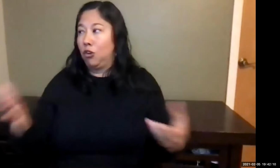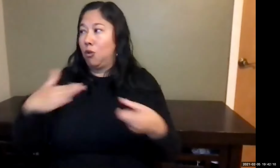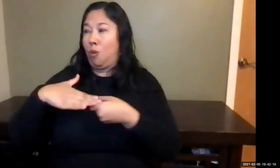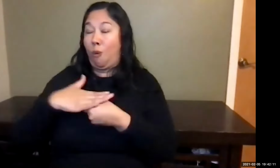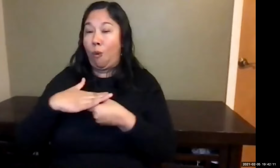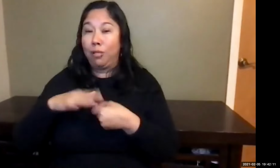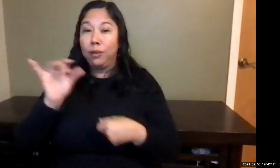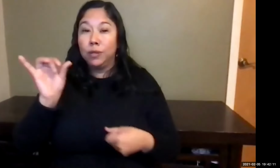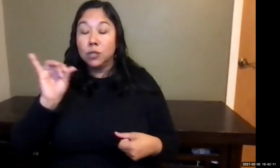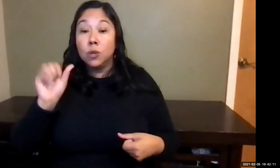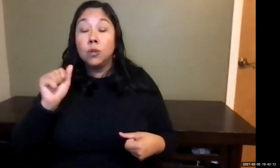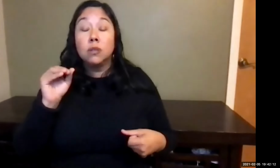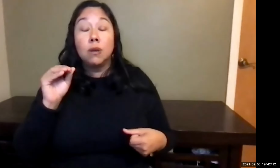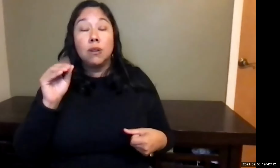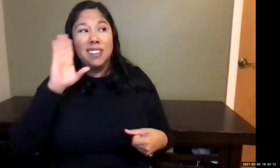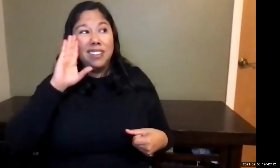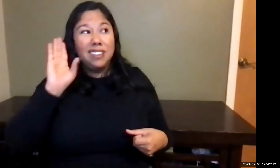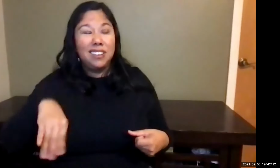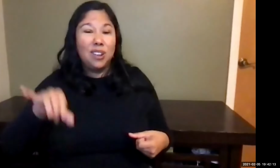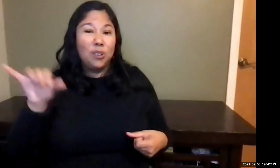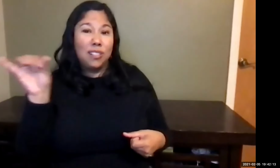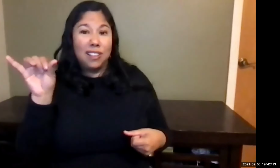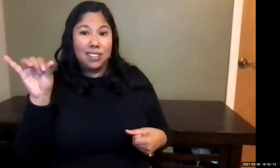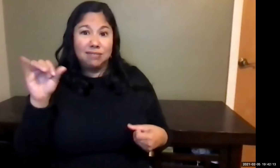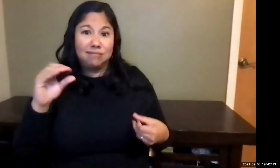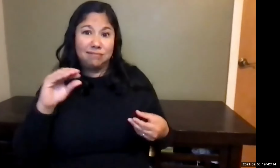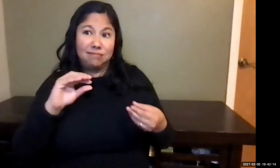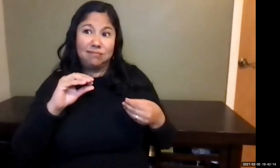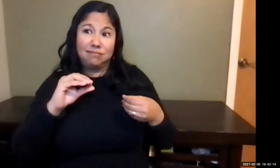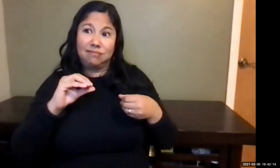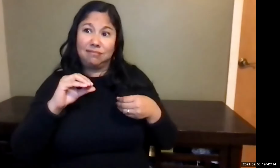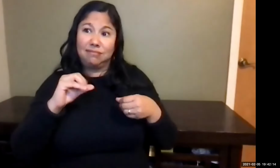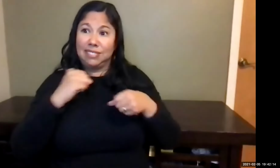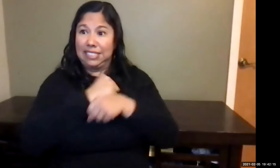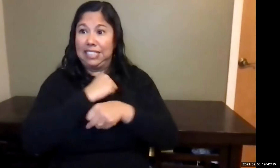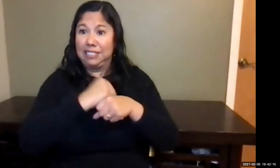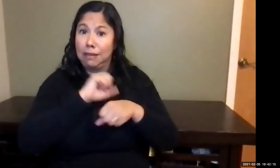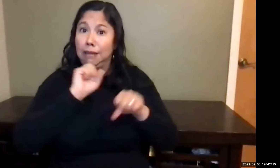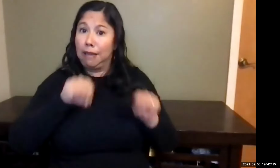So, you know, like I said, statistically it can happen because you’re not fully protected